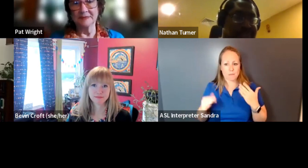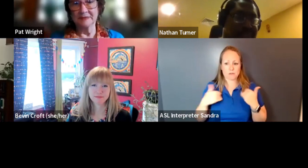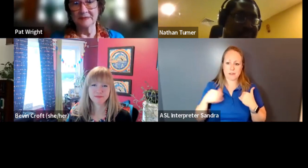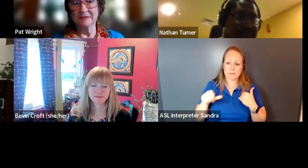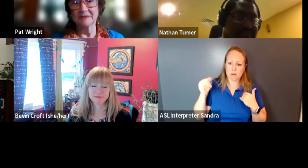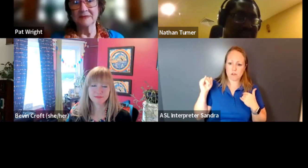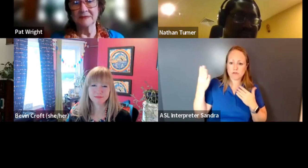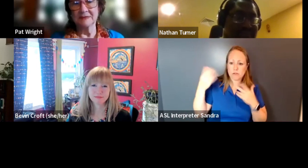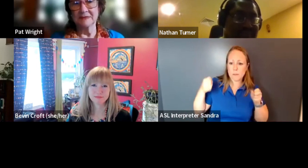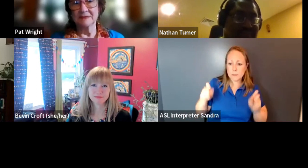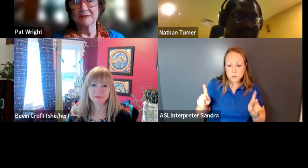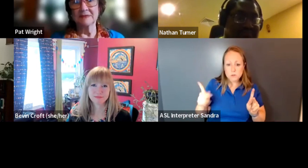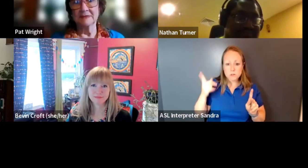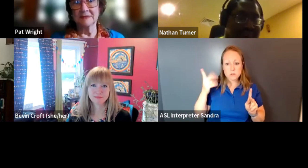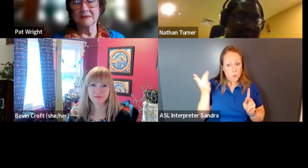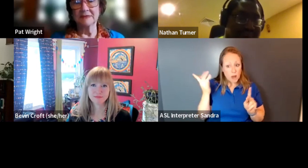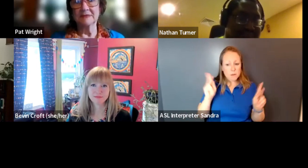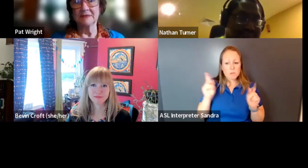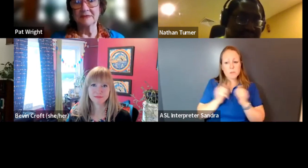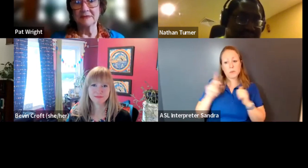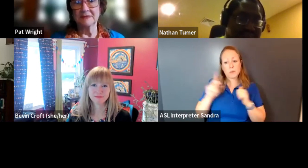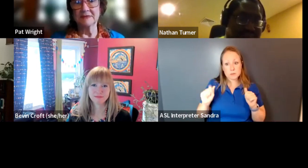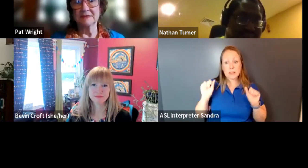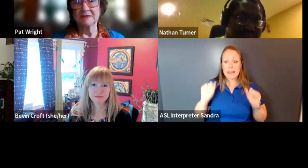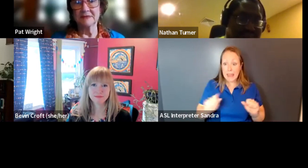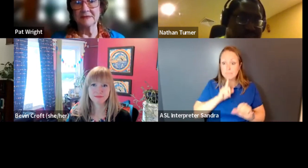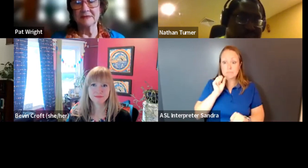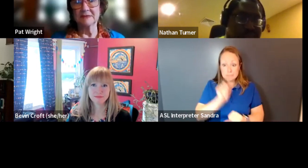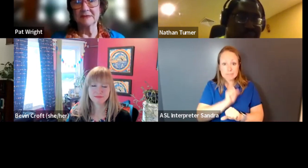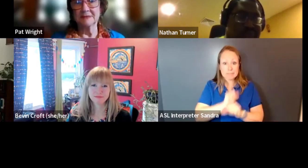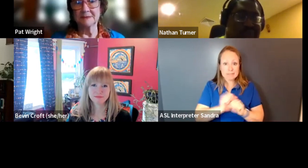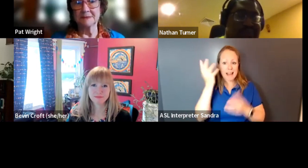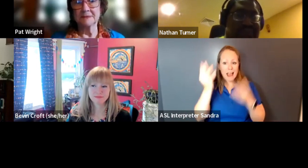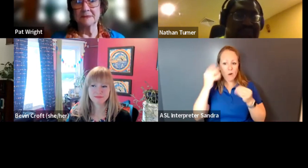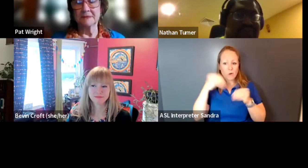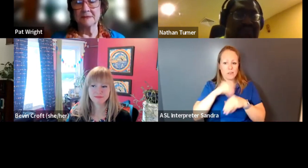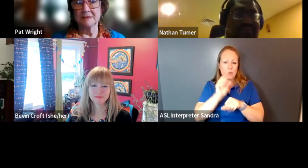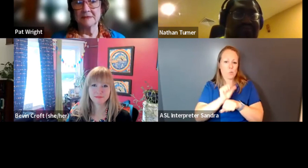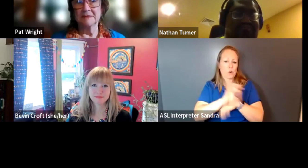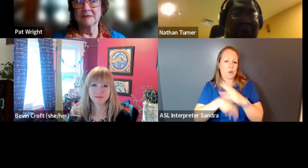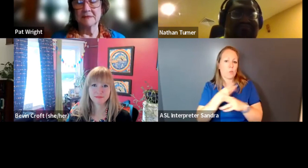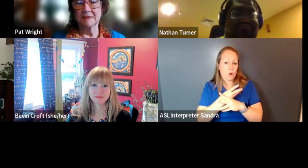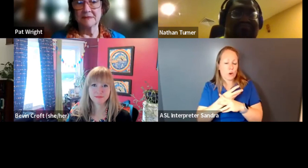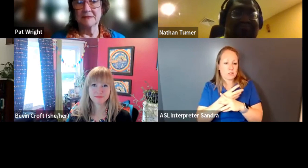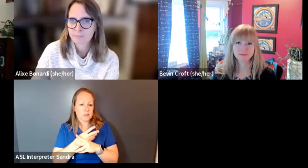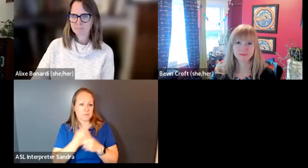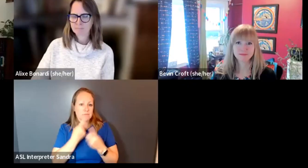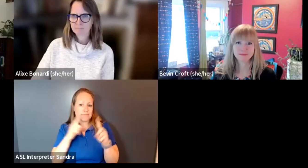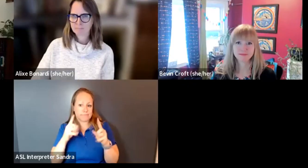that, because people with disabilities can actually go out into the workforce and do things. So I think that that did help. And that's why it's so